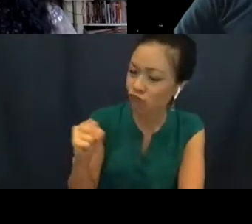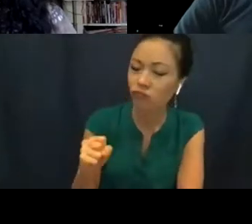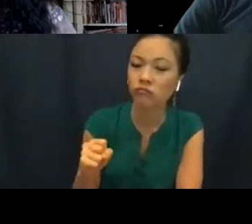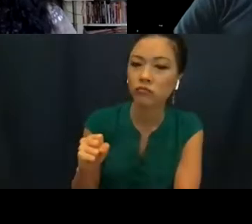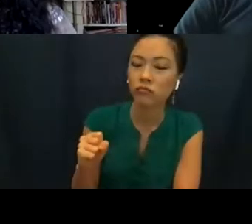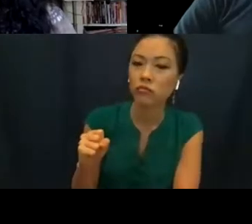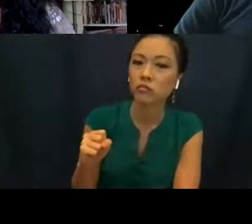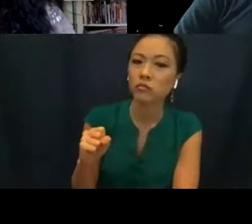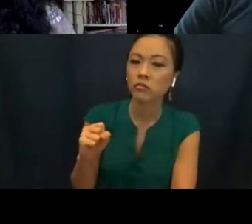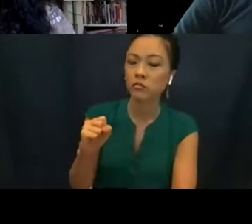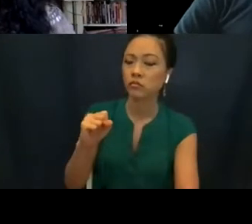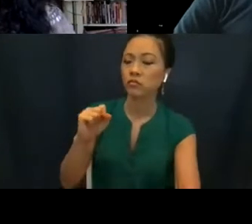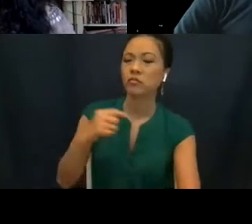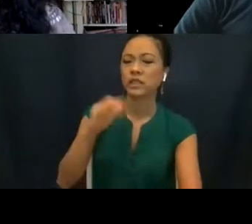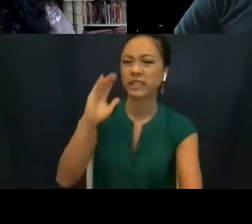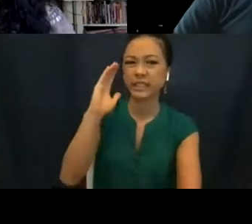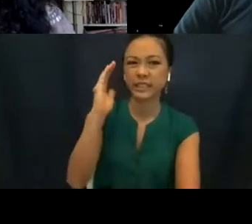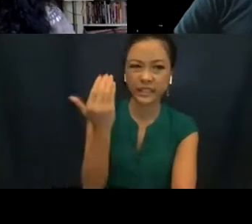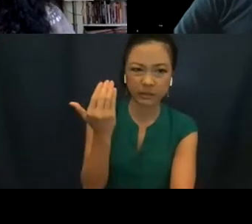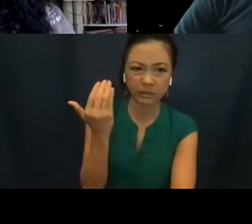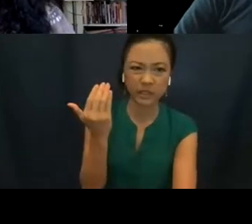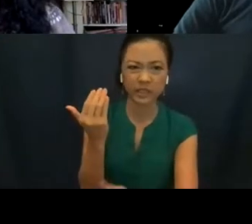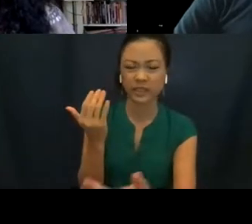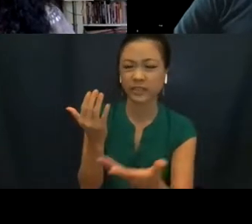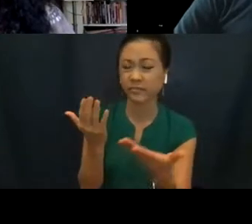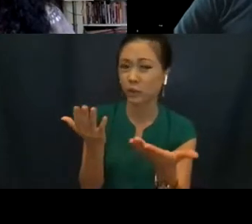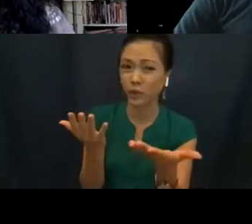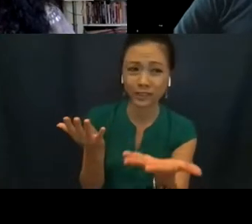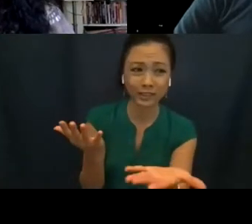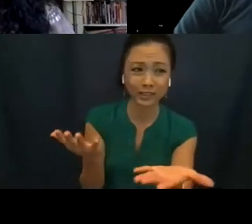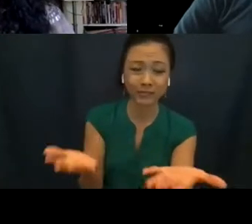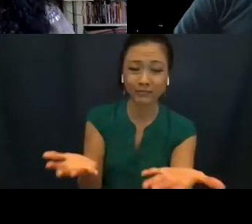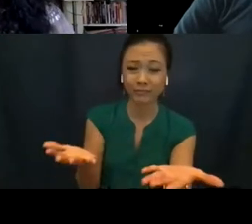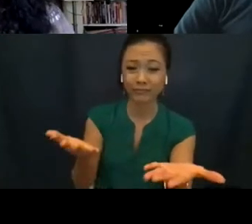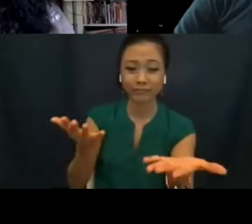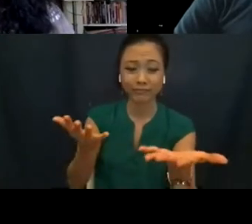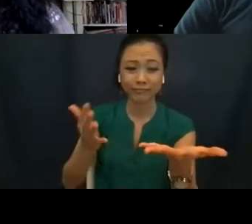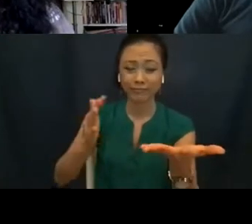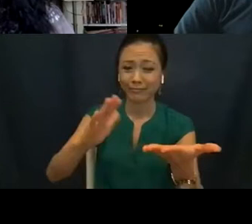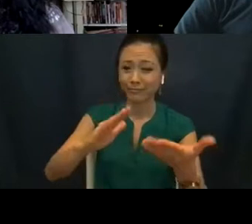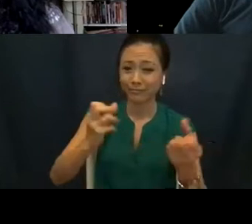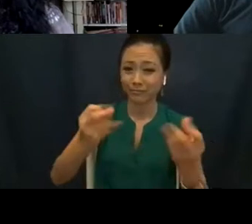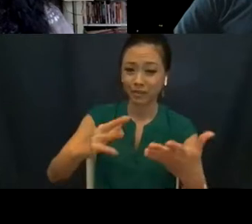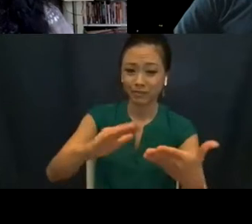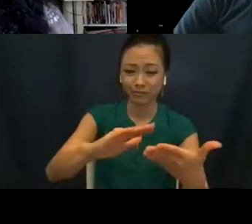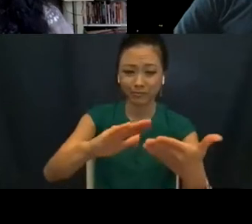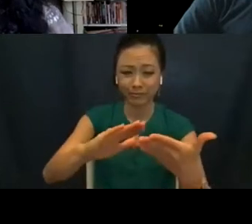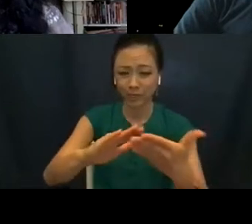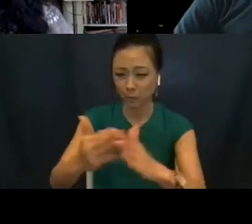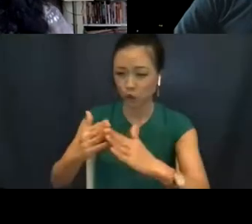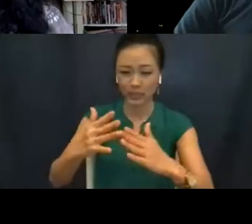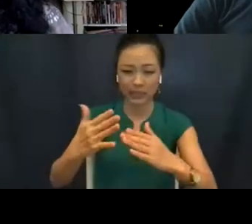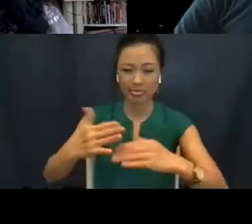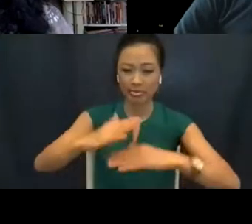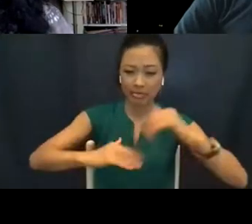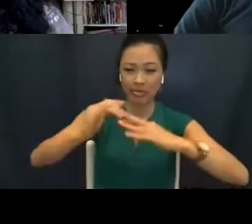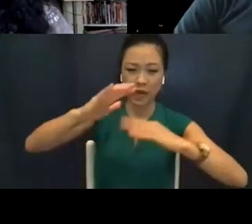like we have multiple folding precareties, some corporeal, many economic. I want to take a quick note